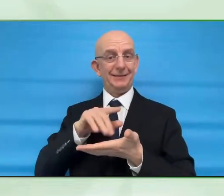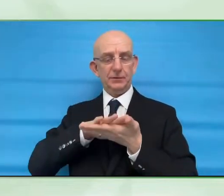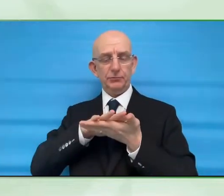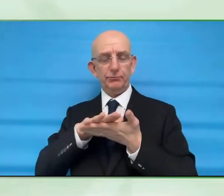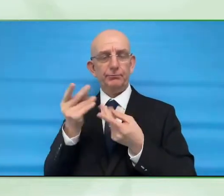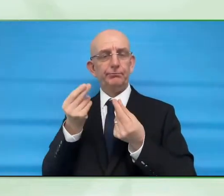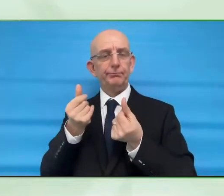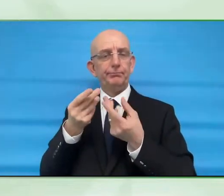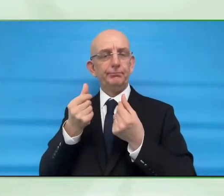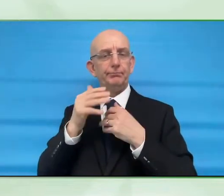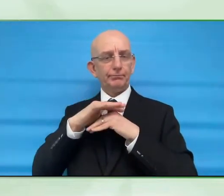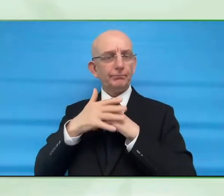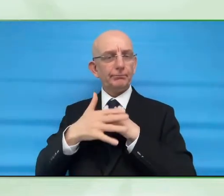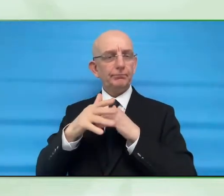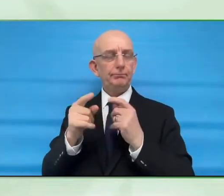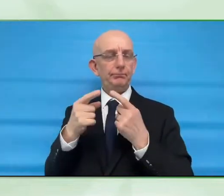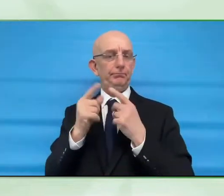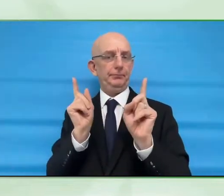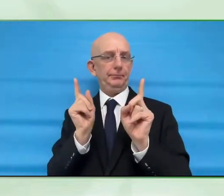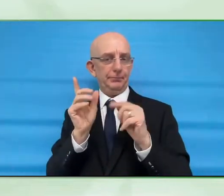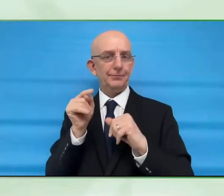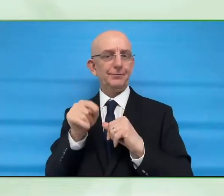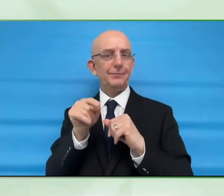get the description.